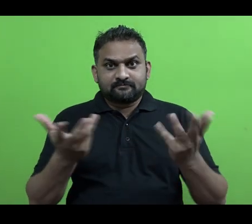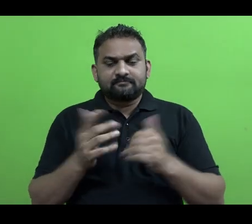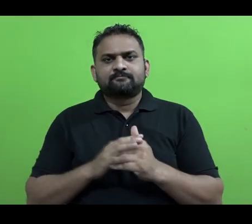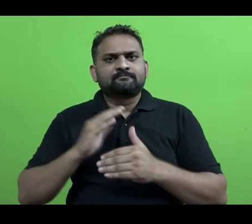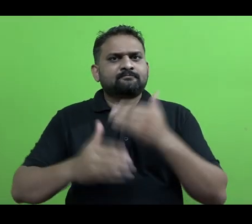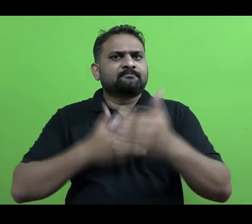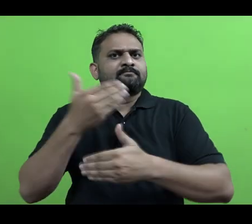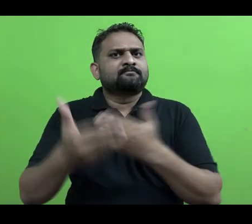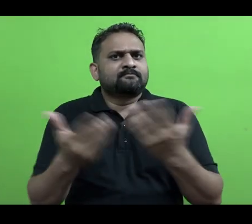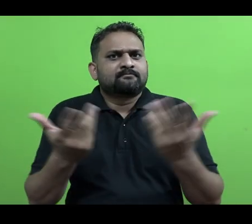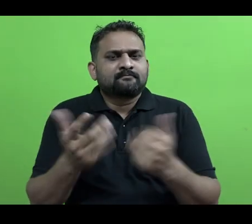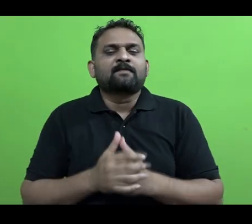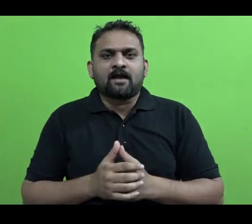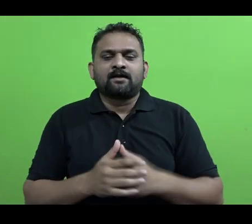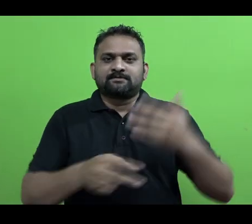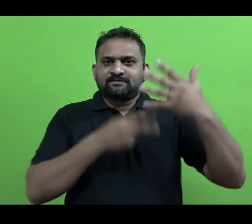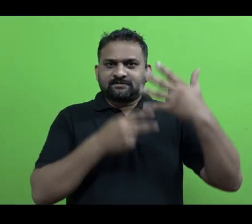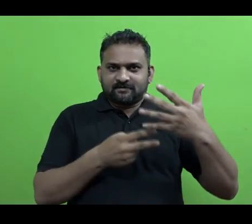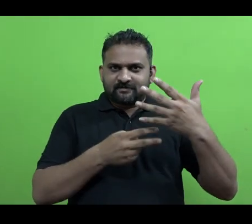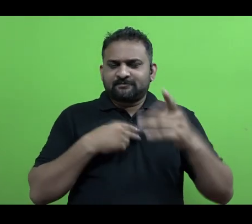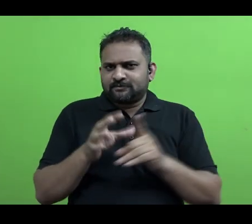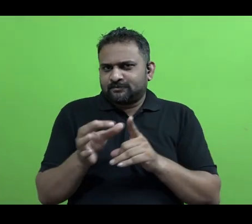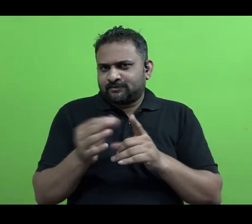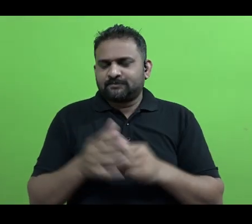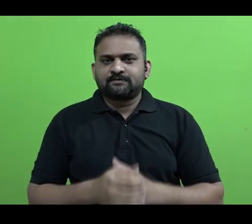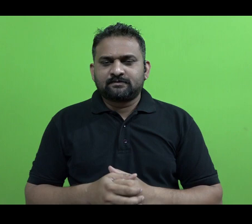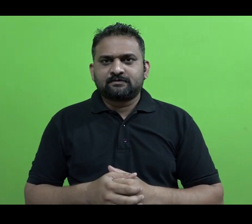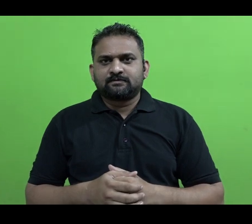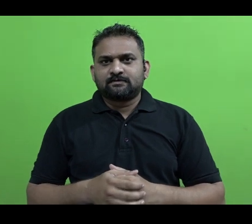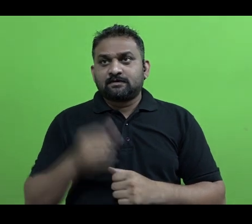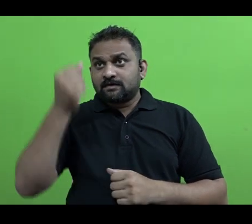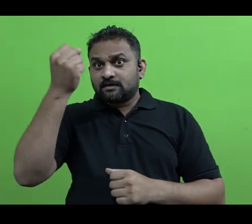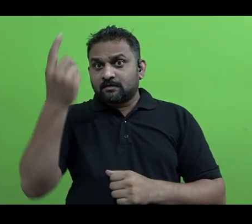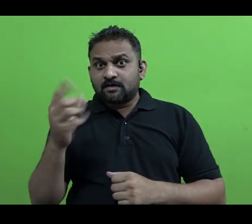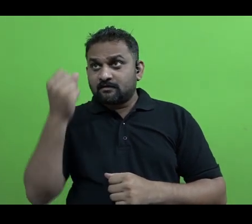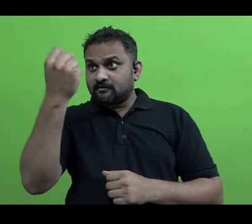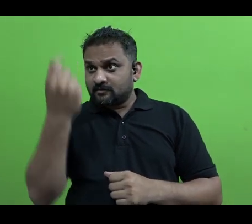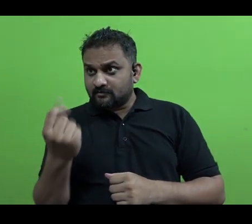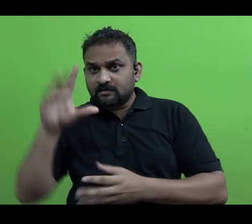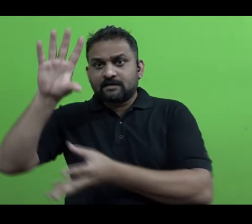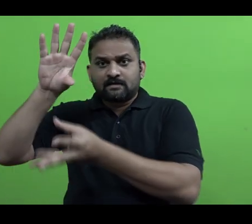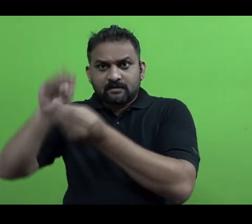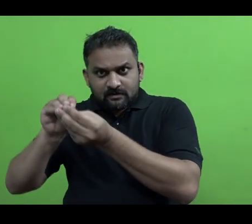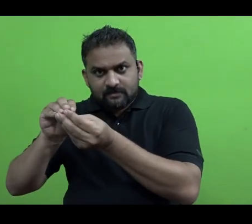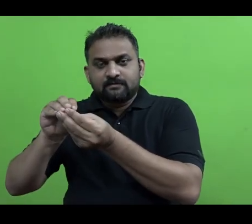and now we move on to step seven. Add the numbers in the units place.